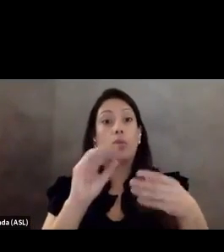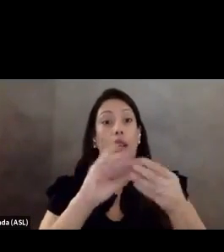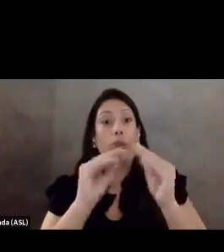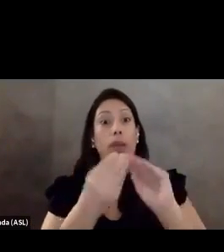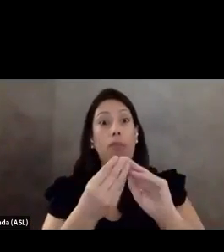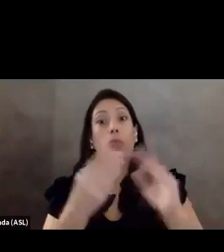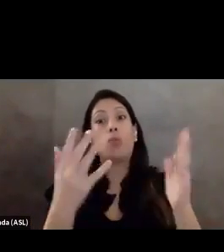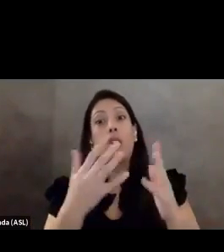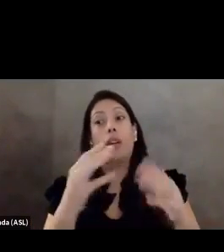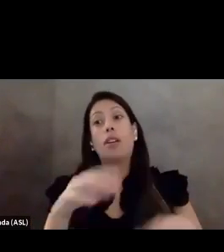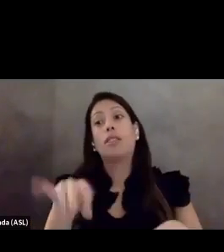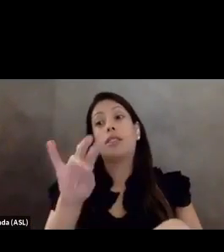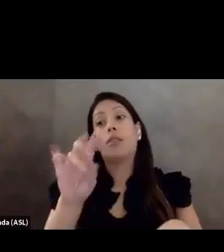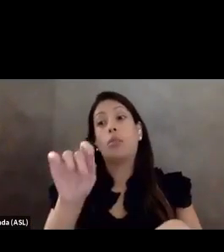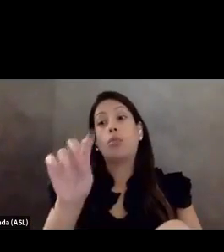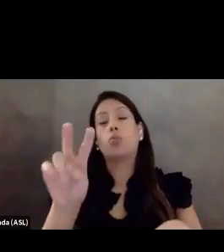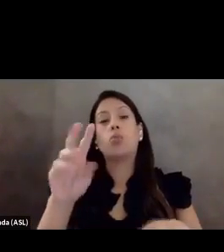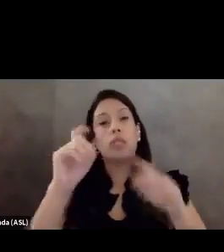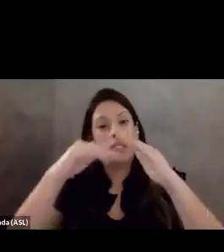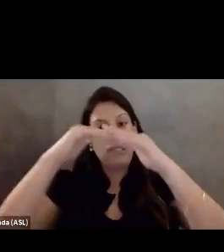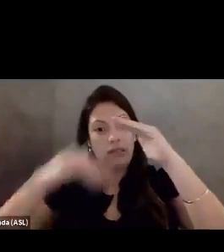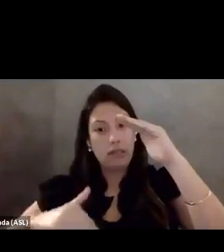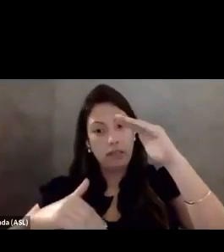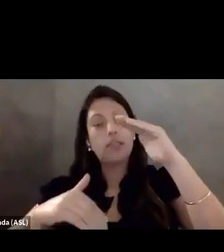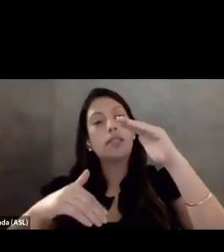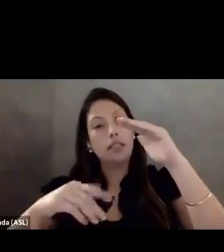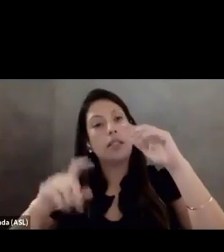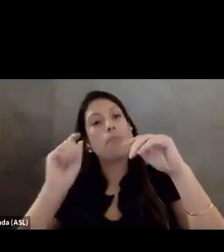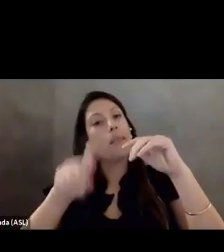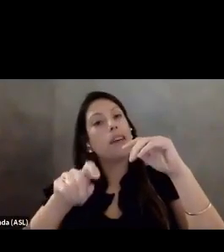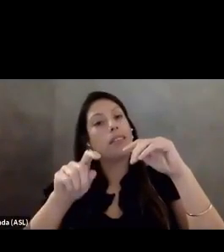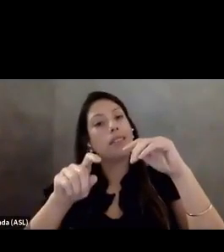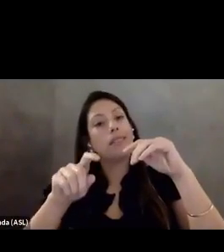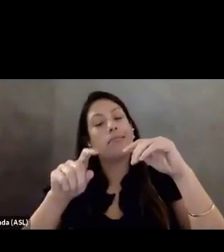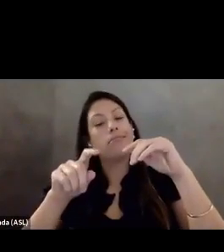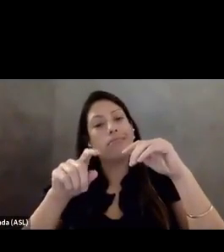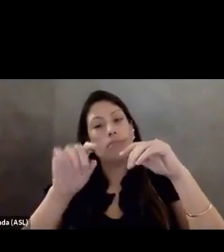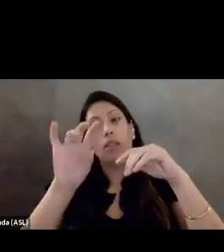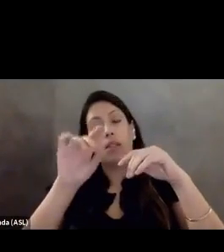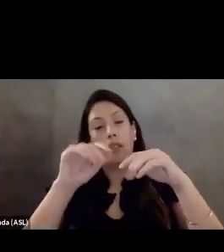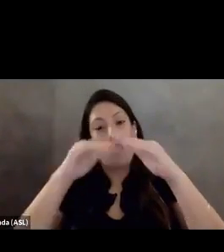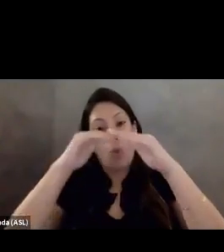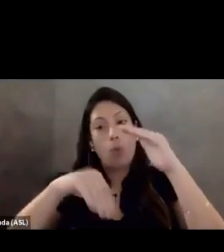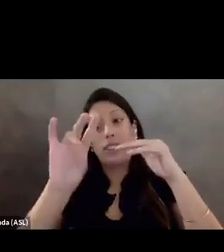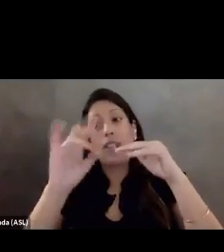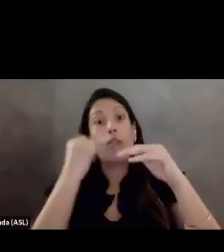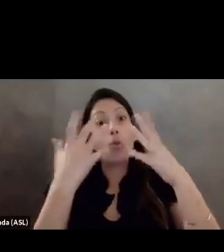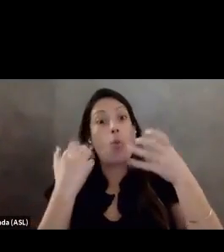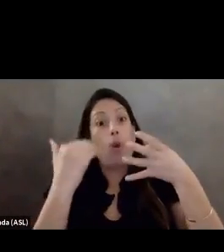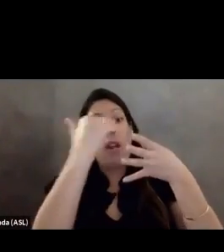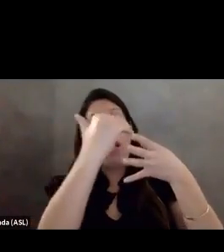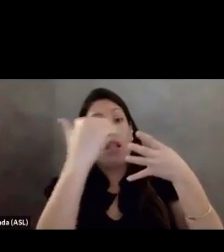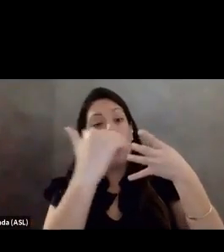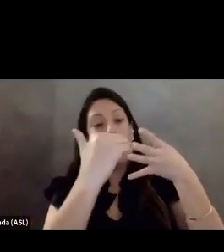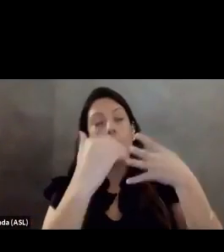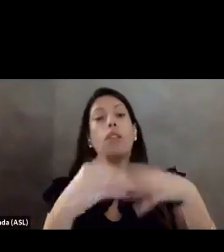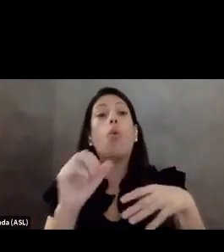This number must be lower than seven to move to a less restrictive tier unless we can lower our equity metric, which I'll discuss in a moment.